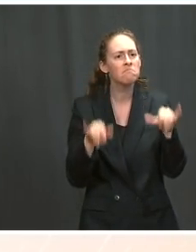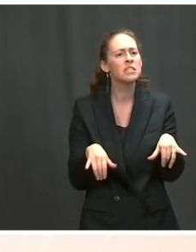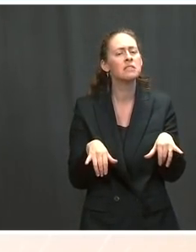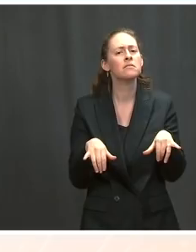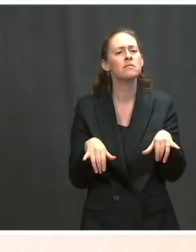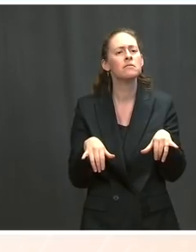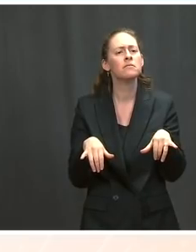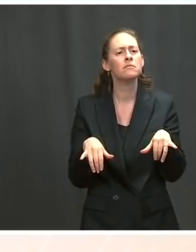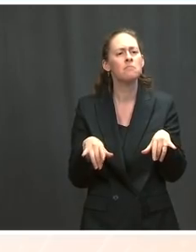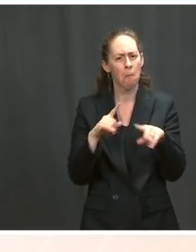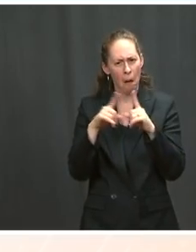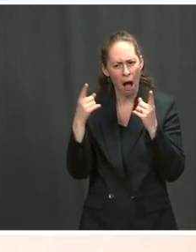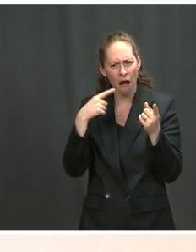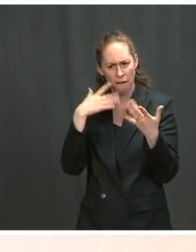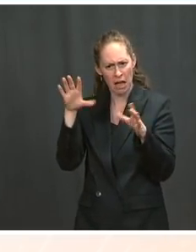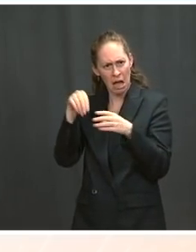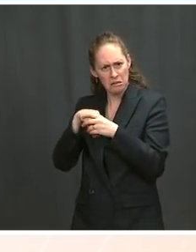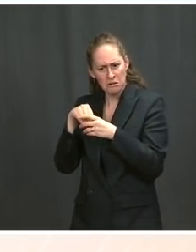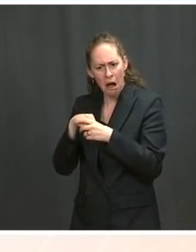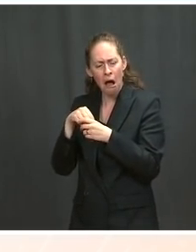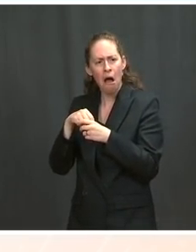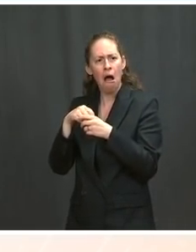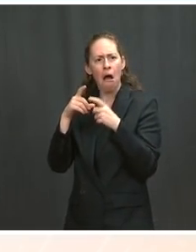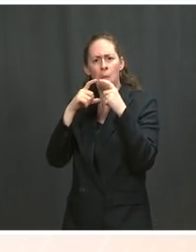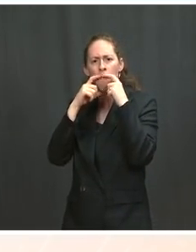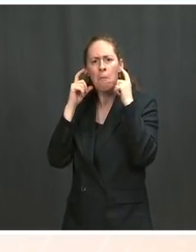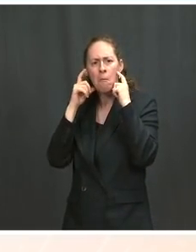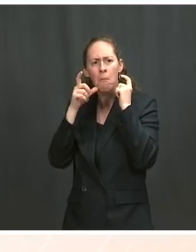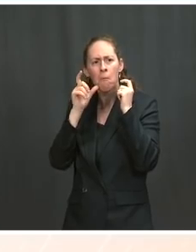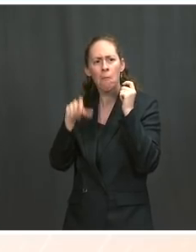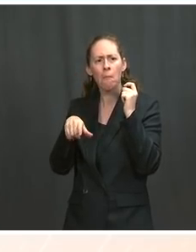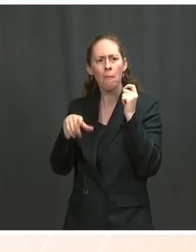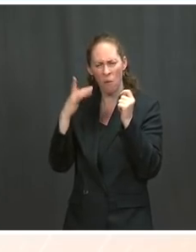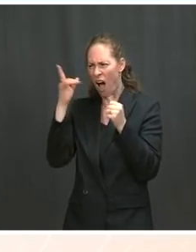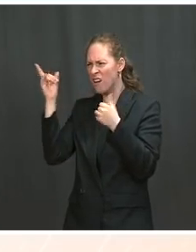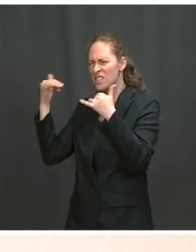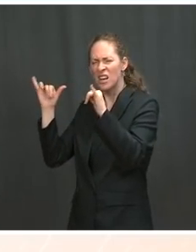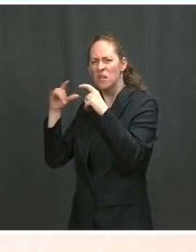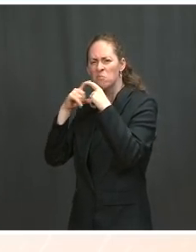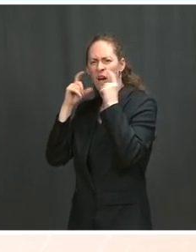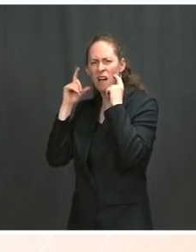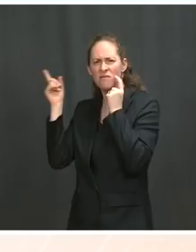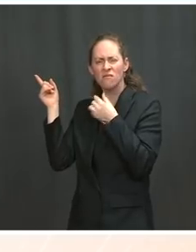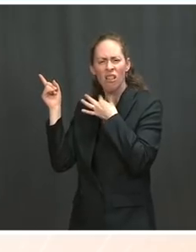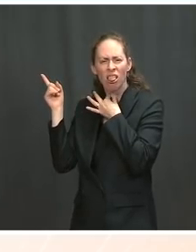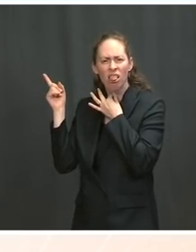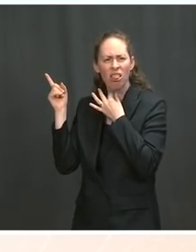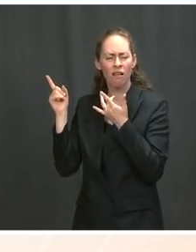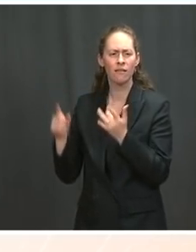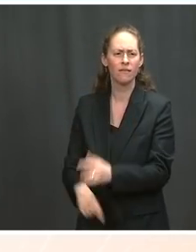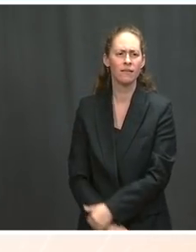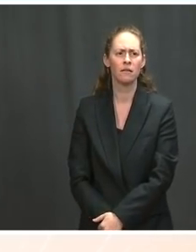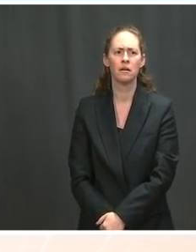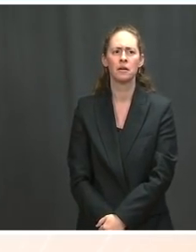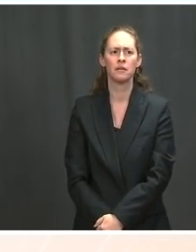So why aren't we seeing the President model more of that behavior? Ms. Psaki: Well, they were wearing masks; I can confirm that. You all saw that in photos.